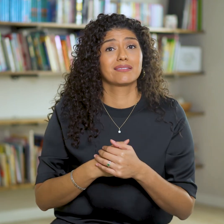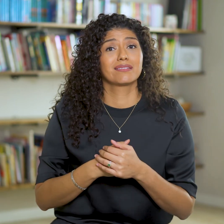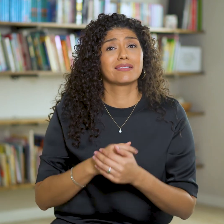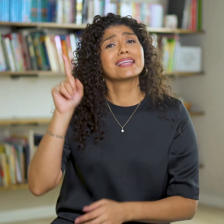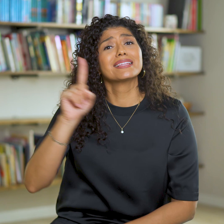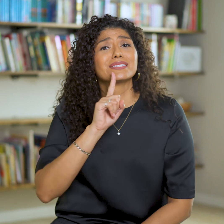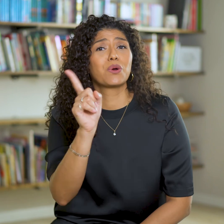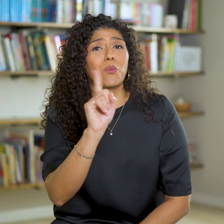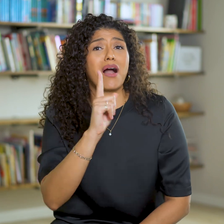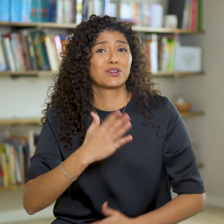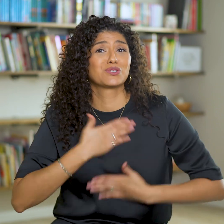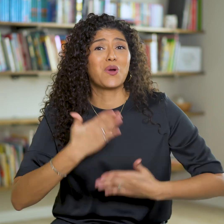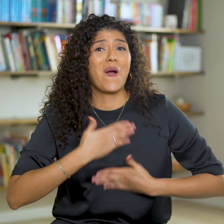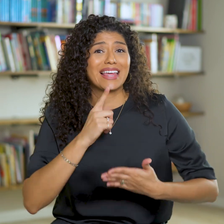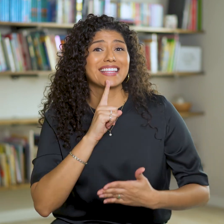He is where the joy is!